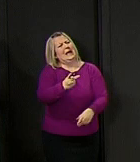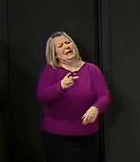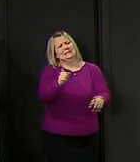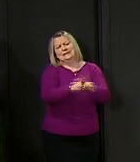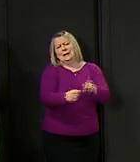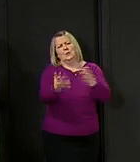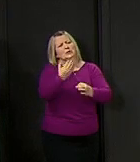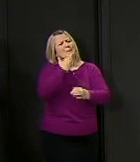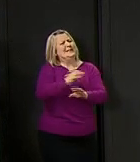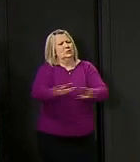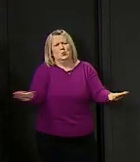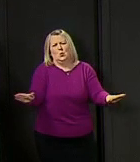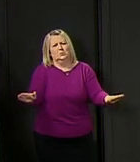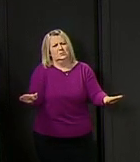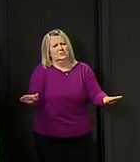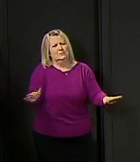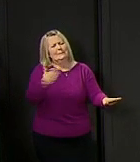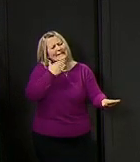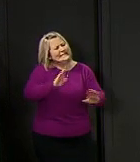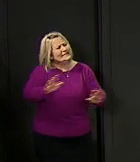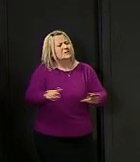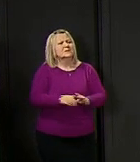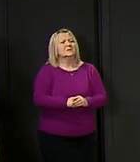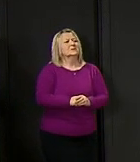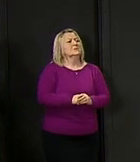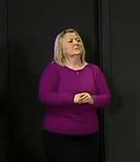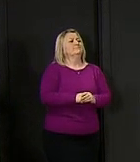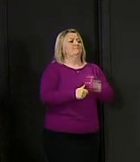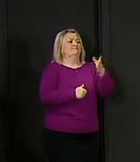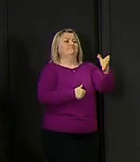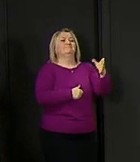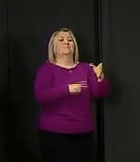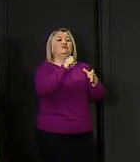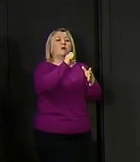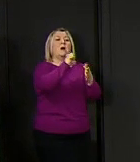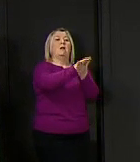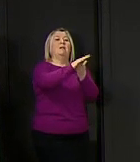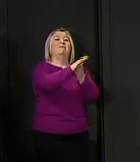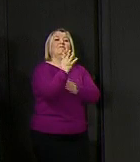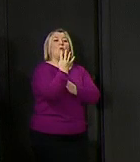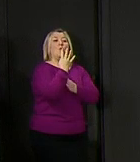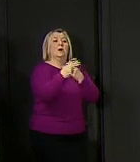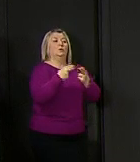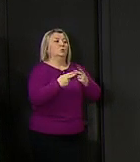as many as possible. Firstly, Ciaran Jenkins from Channel 4 News.